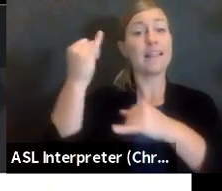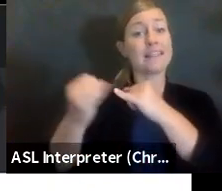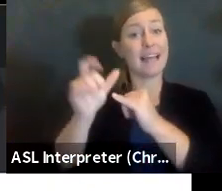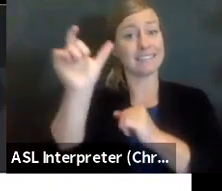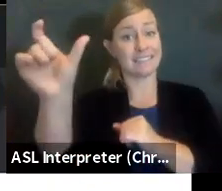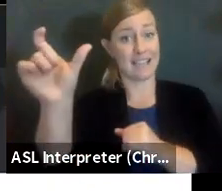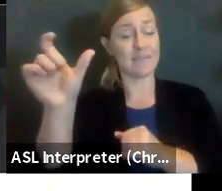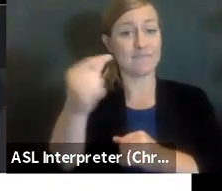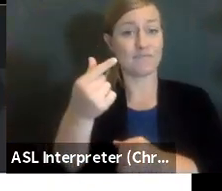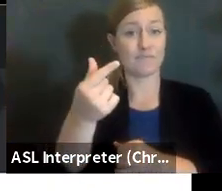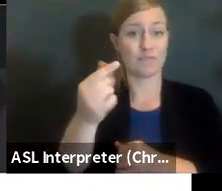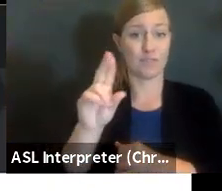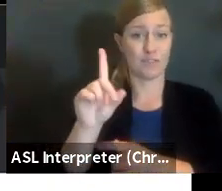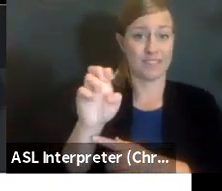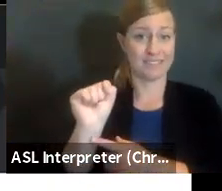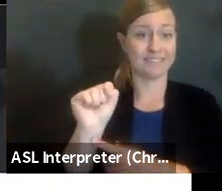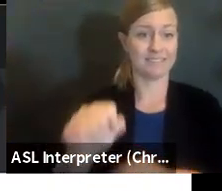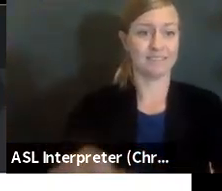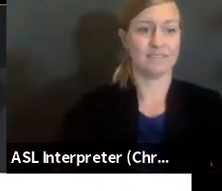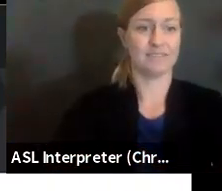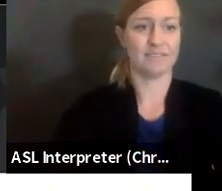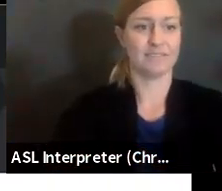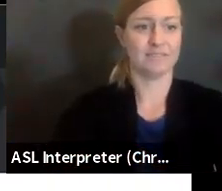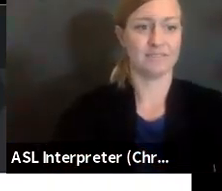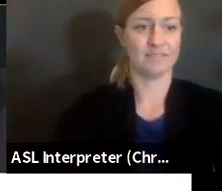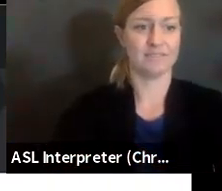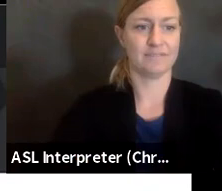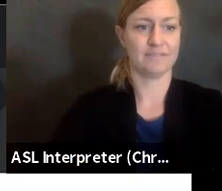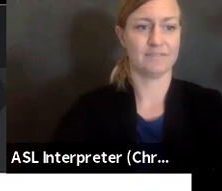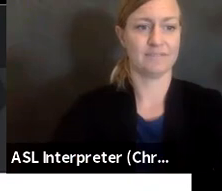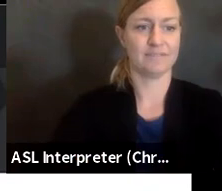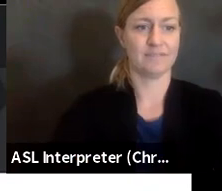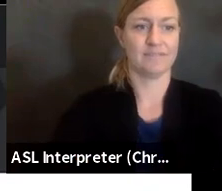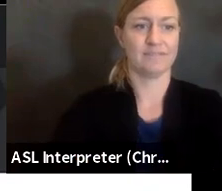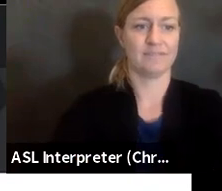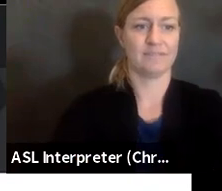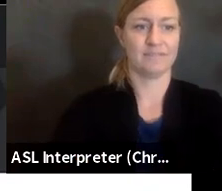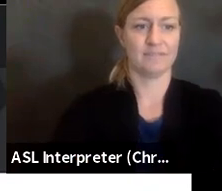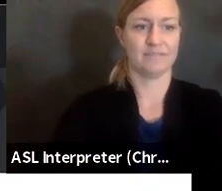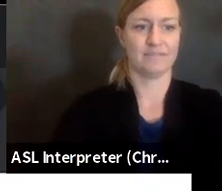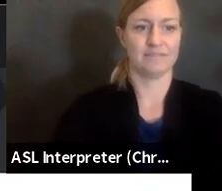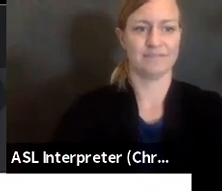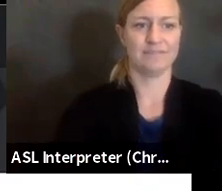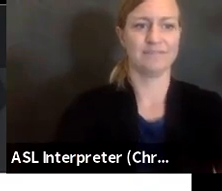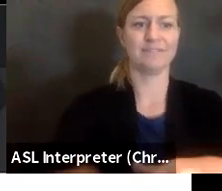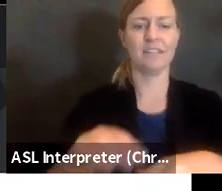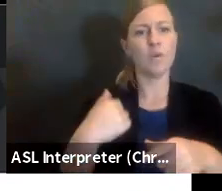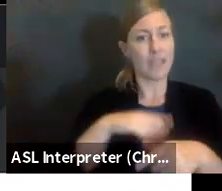ESD 112 - Katherine Livick: And because I haven't done any assignments yet I don't see anything here. But this would be where my grade book would be, and this is how we talked about